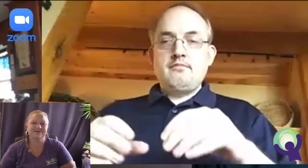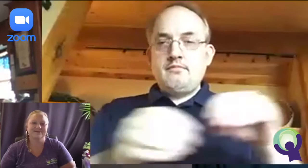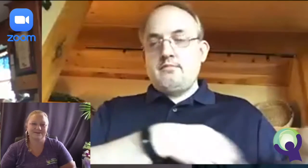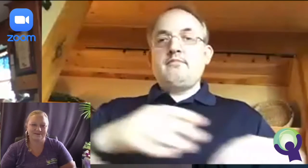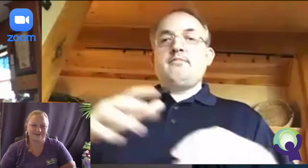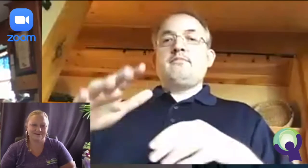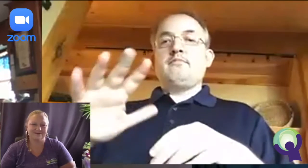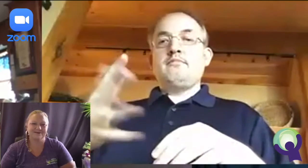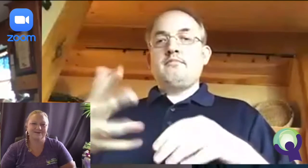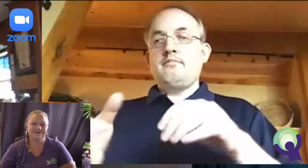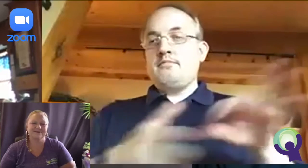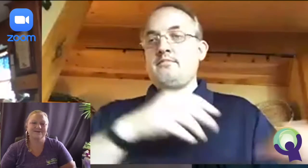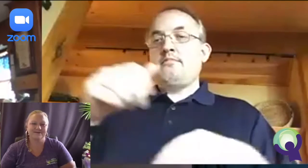wrapping money the bills